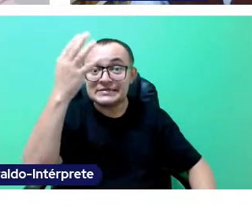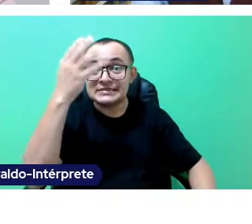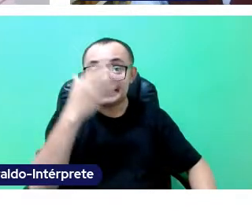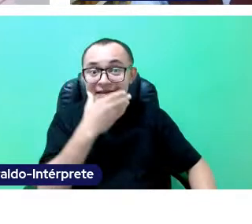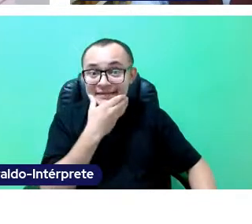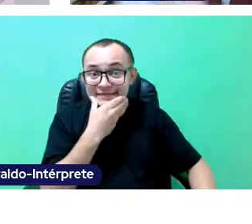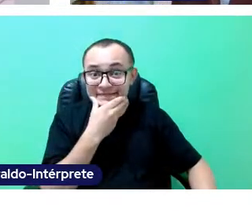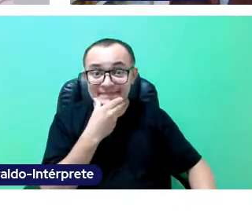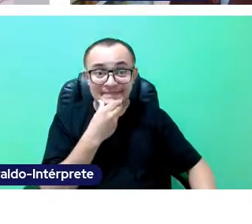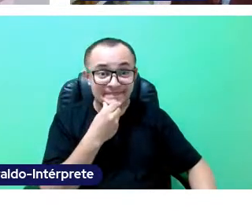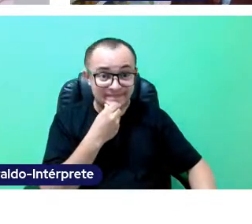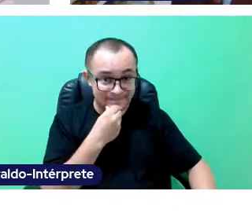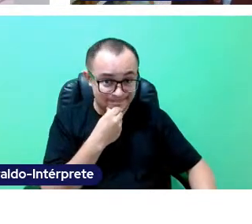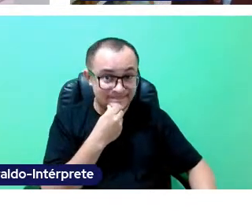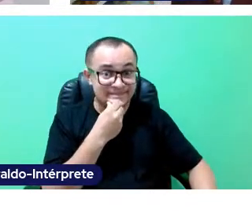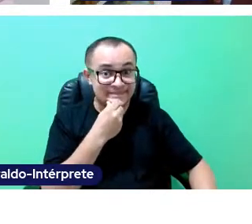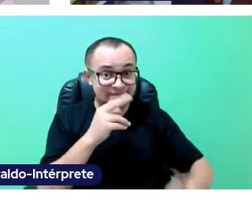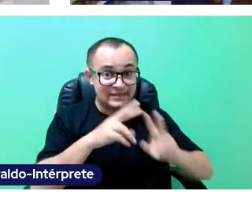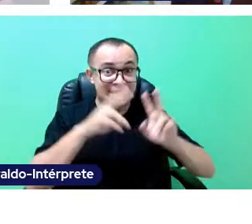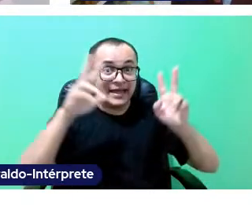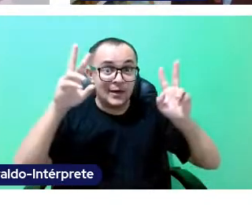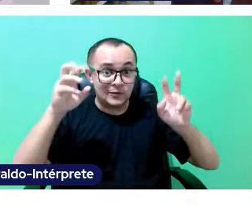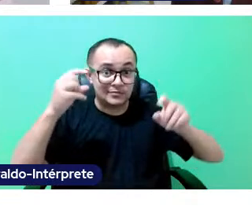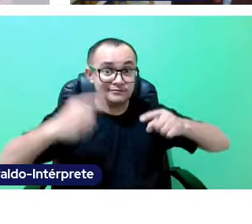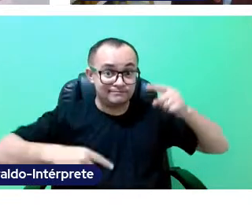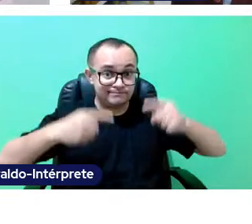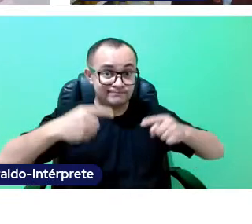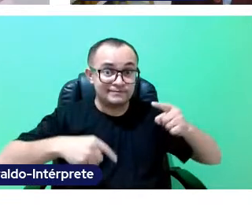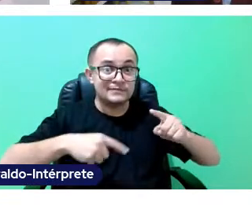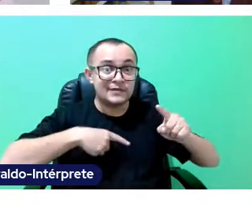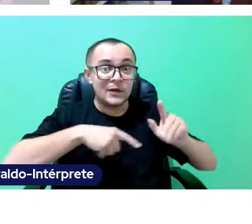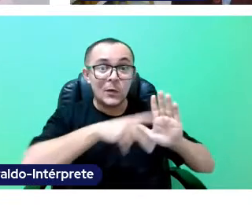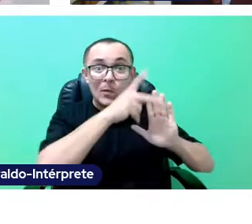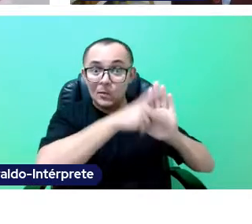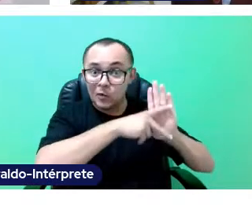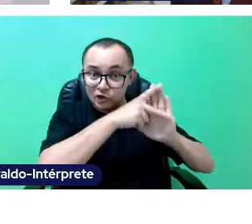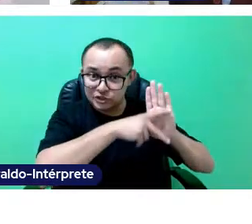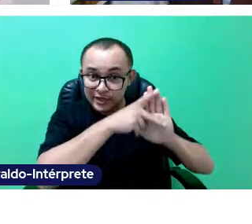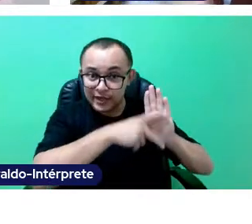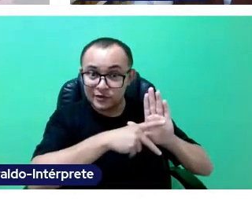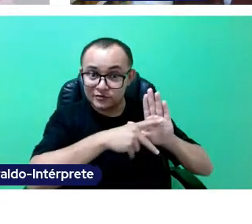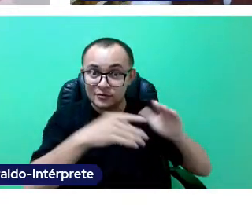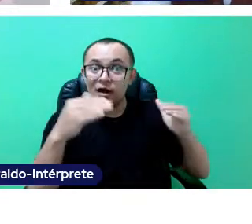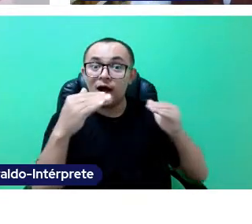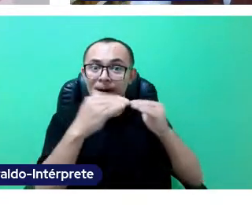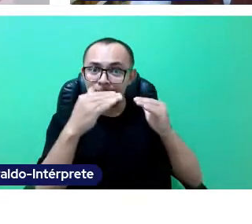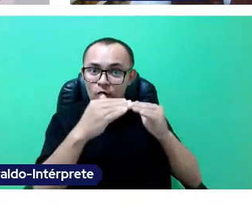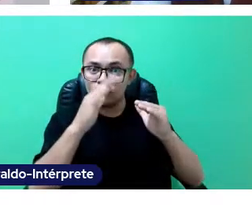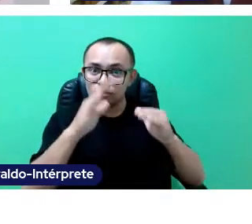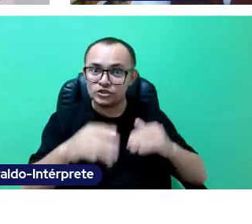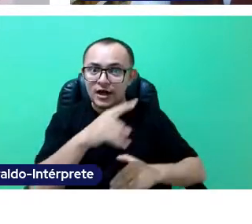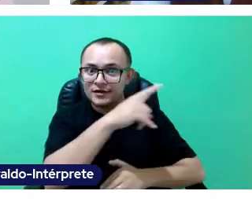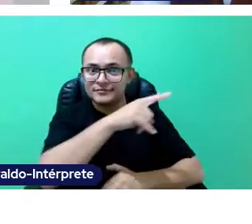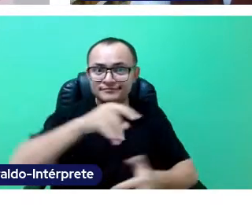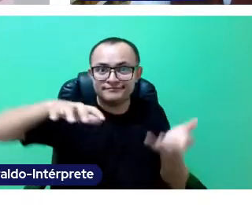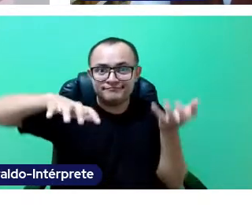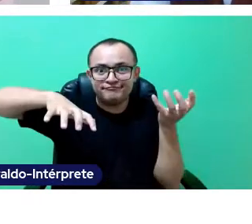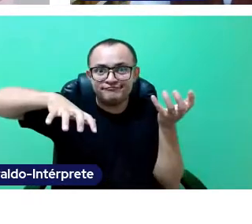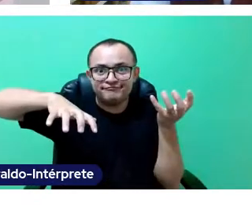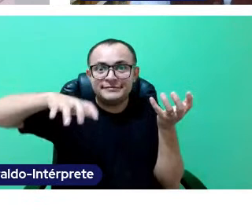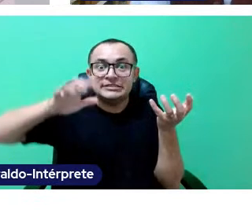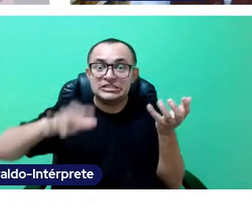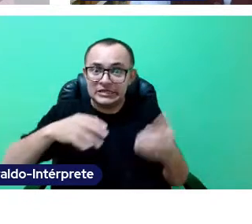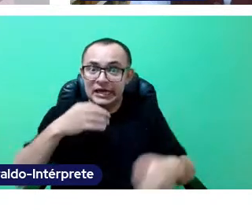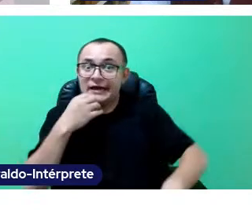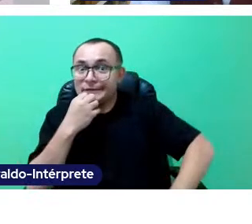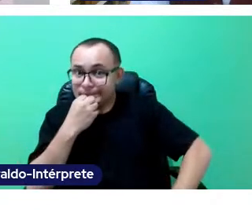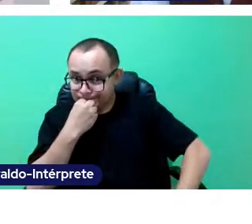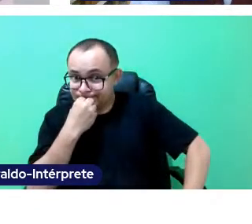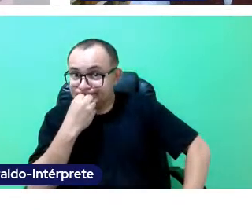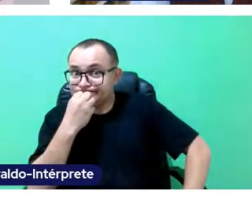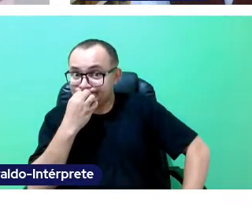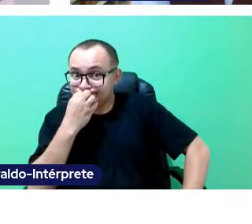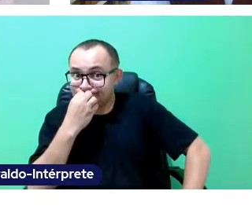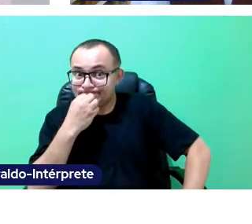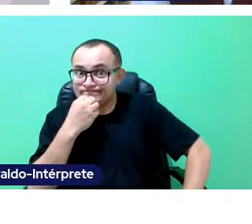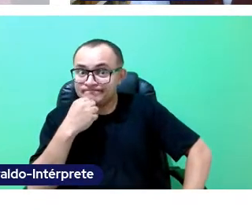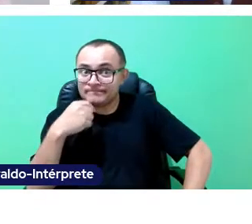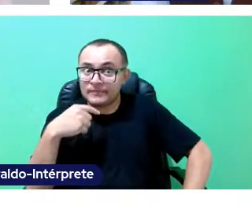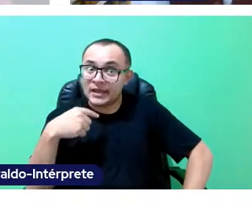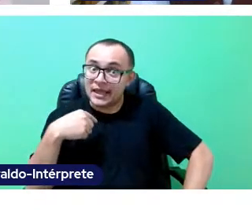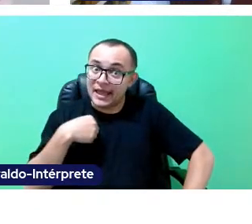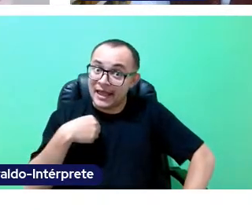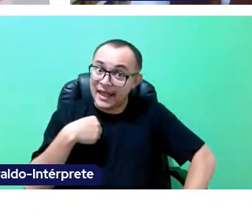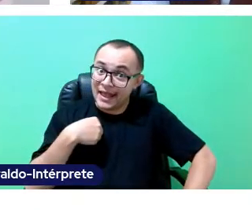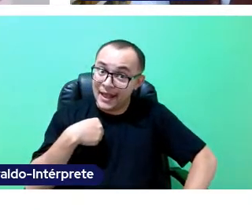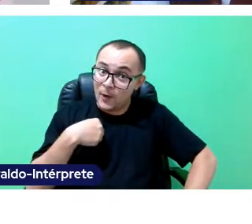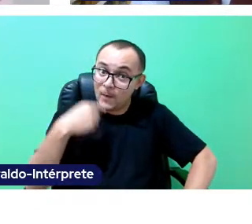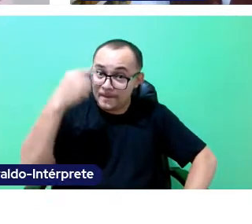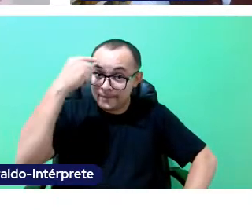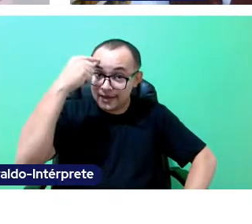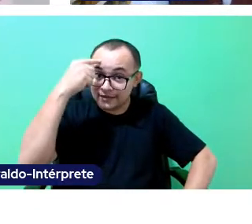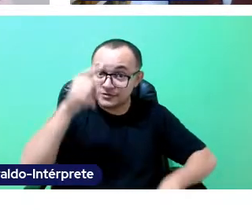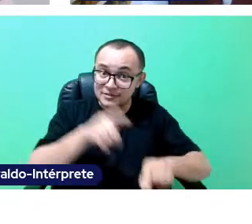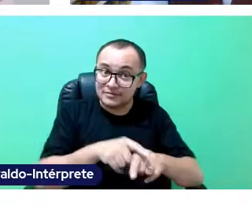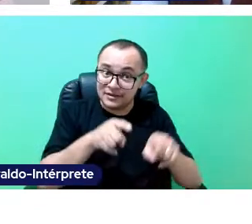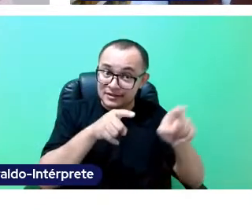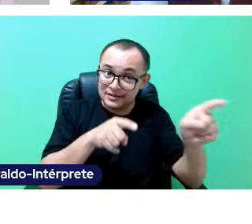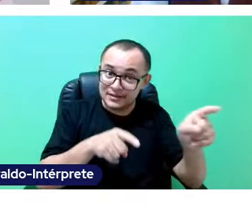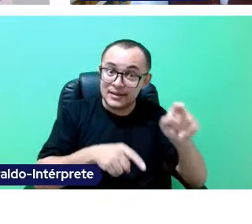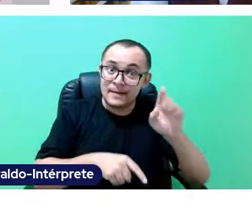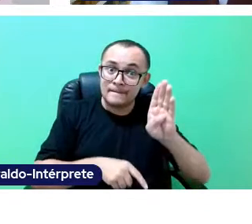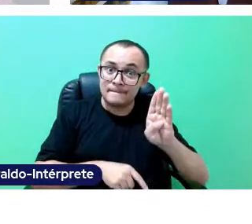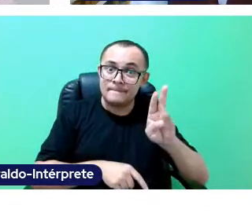Just a few days ago this project has been approved in the Chamber of Deputies, and we confess that it is a subject that causes us concern